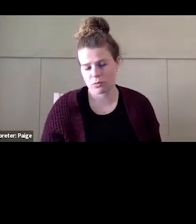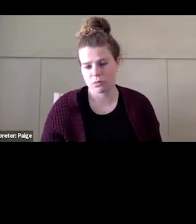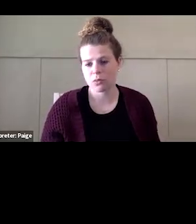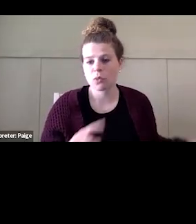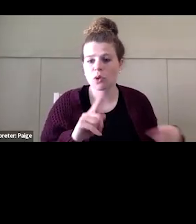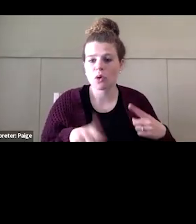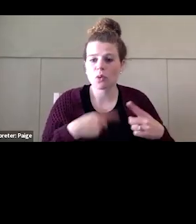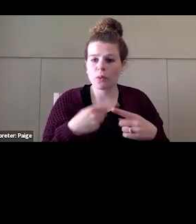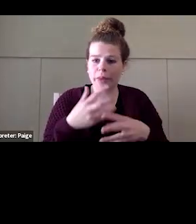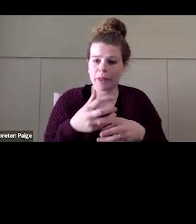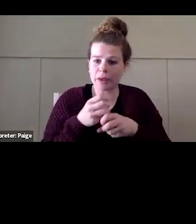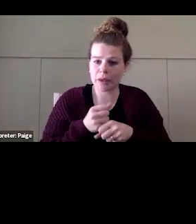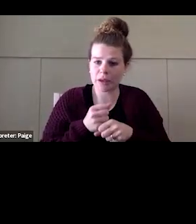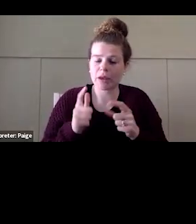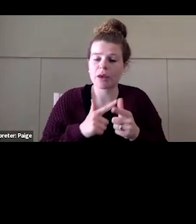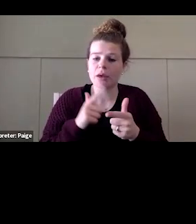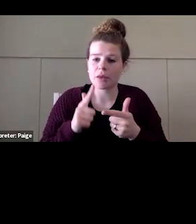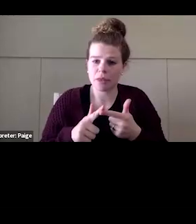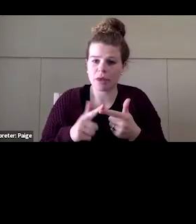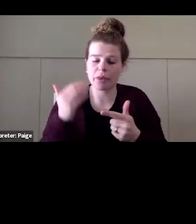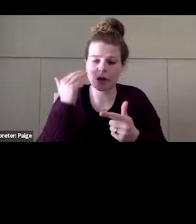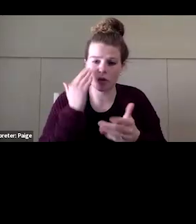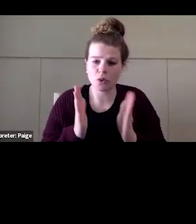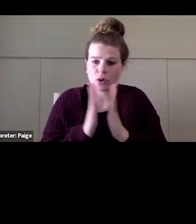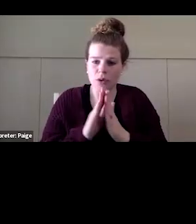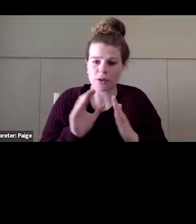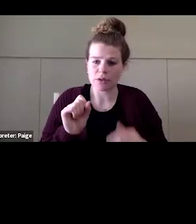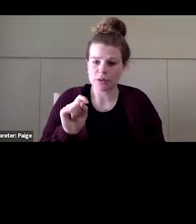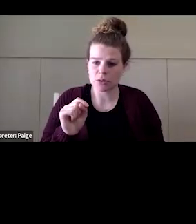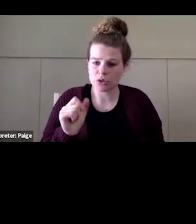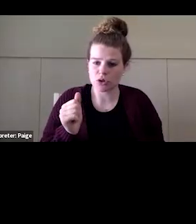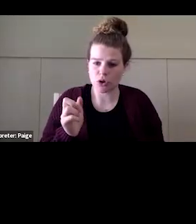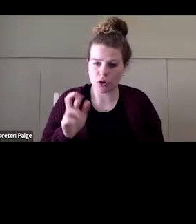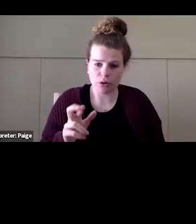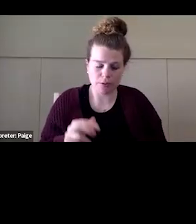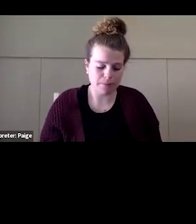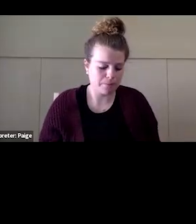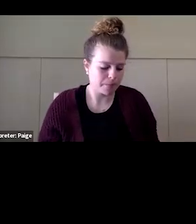the dispatcher will know to request STAR and send the call to them, and as I had mentioned,